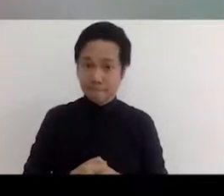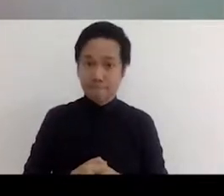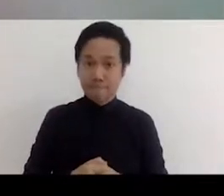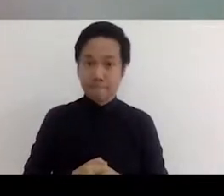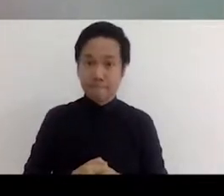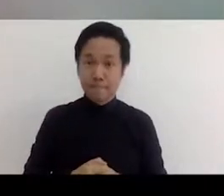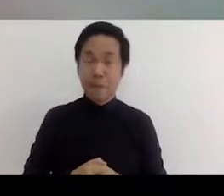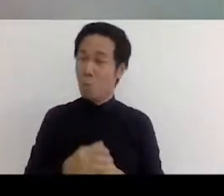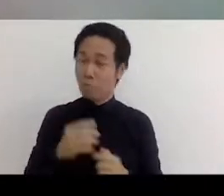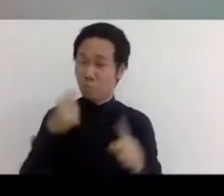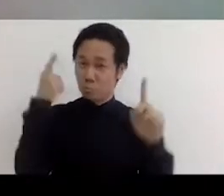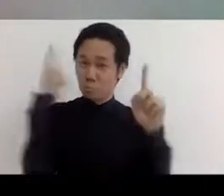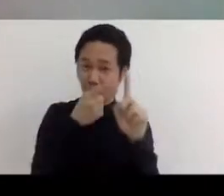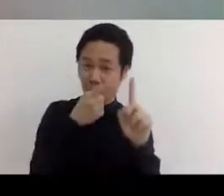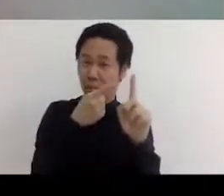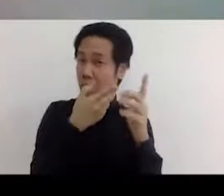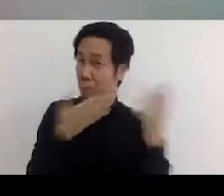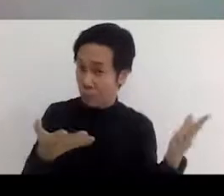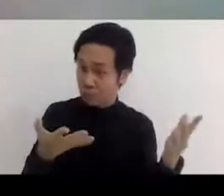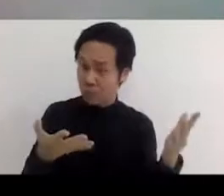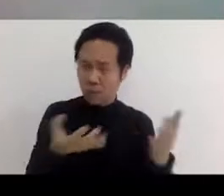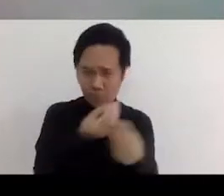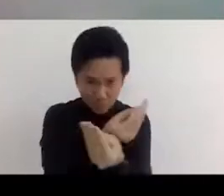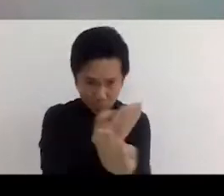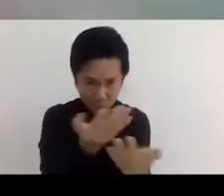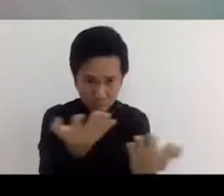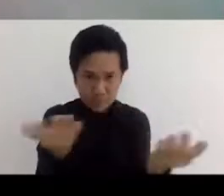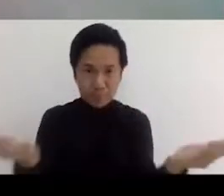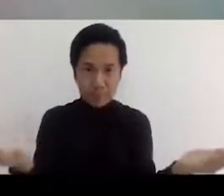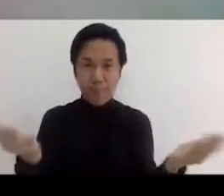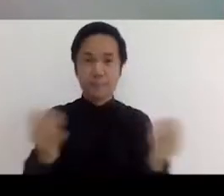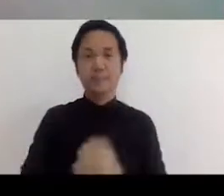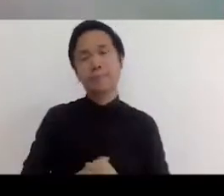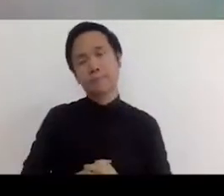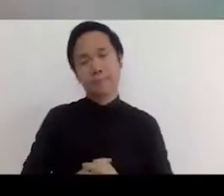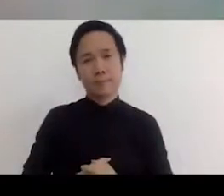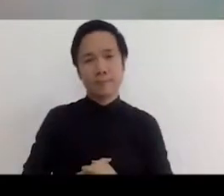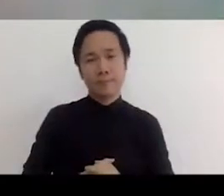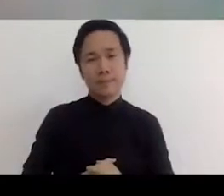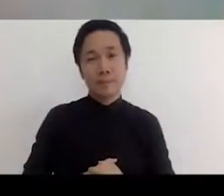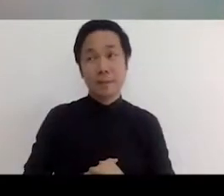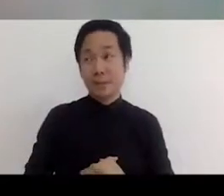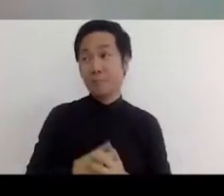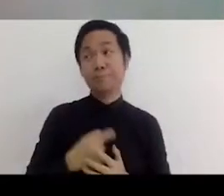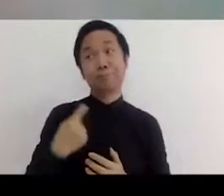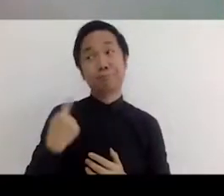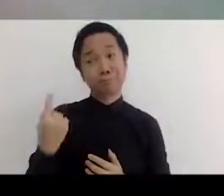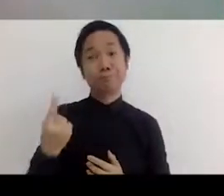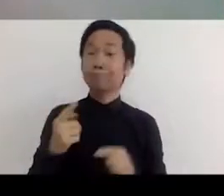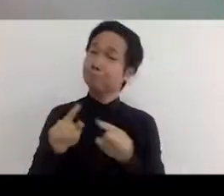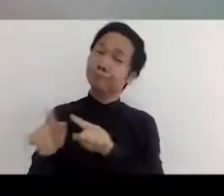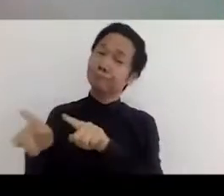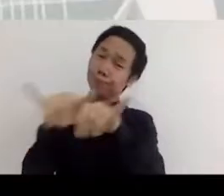and I think the sharing of that information, the voices of Pacific persons with disabilities, is very vital. Thank you.